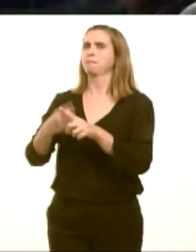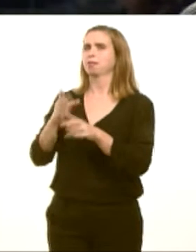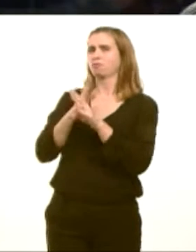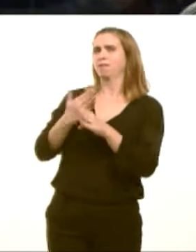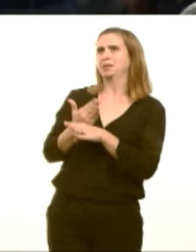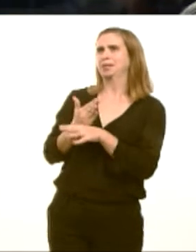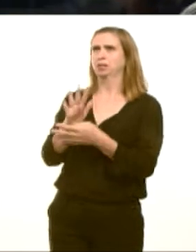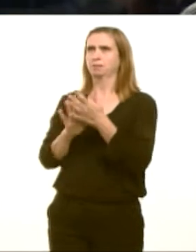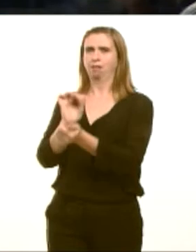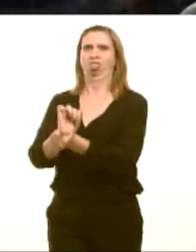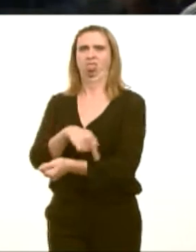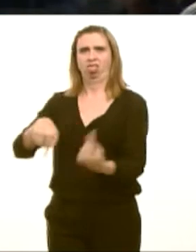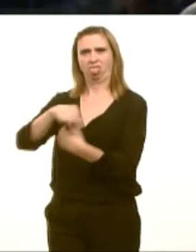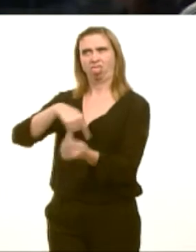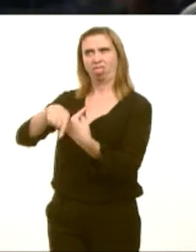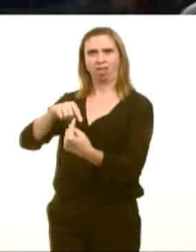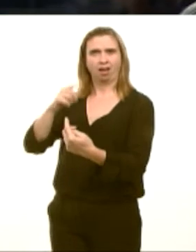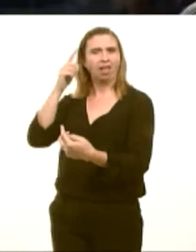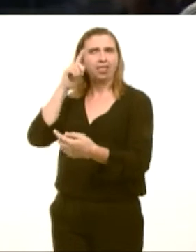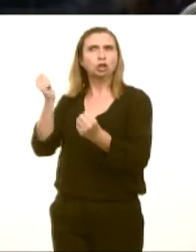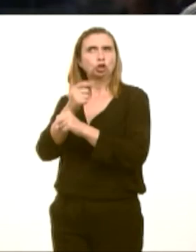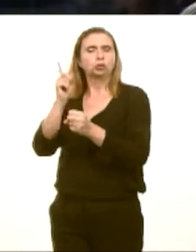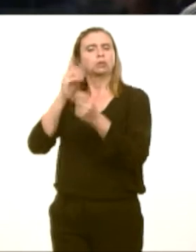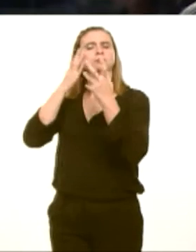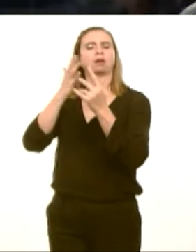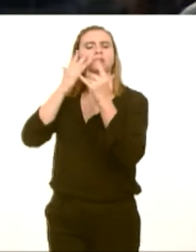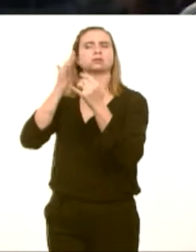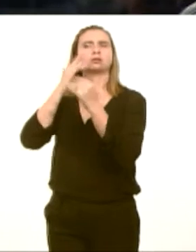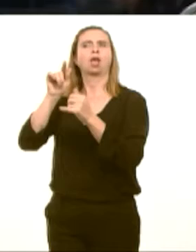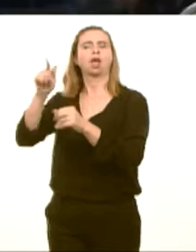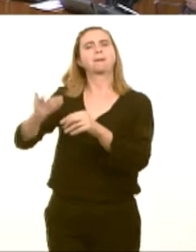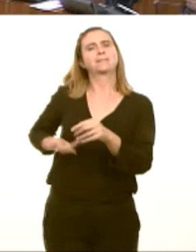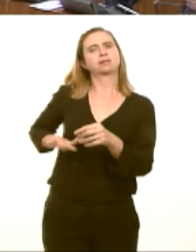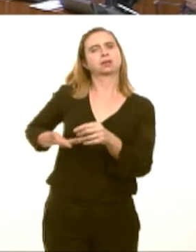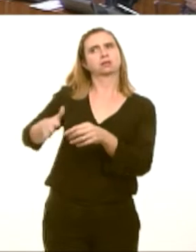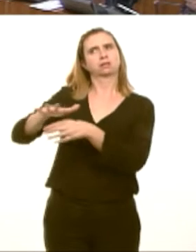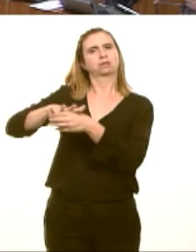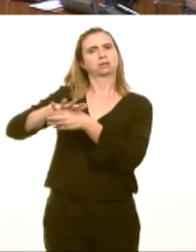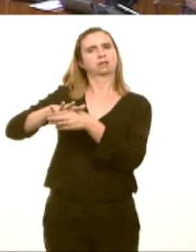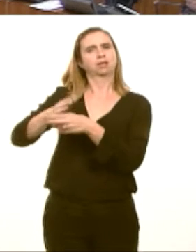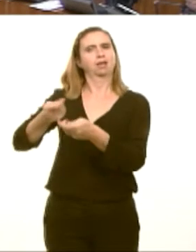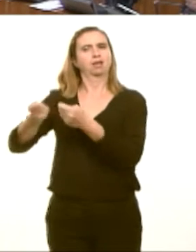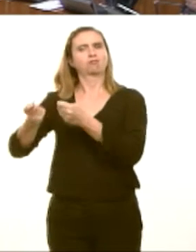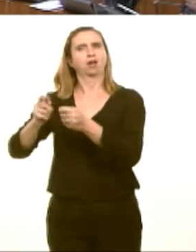allow them to monitor the commercial activity of BT whilst they are delivering this programme alongside their own work.